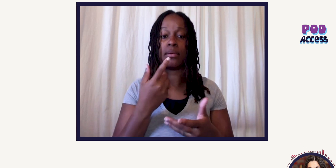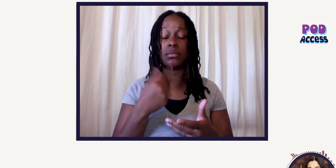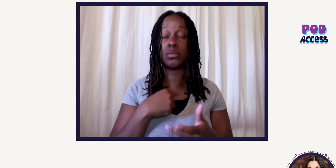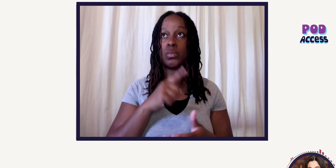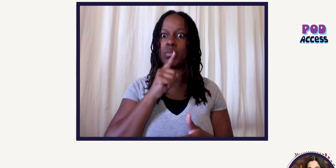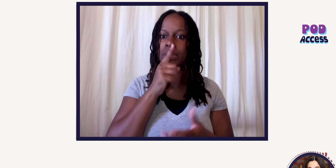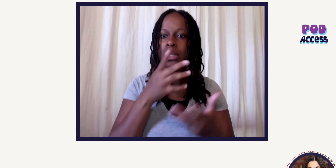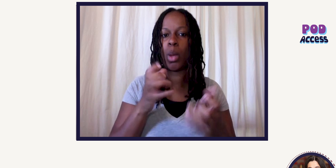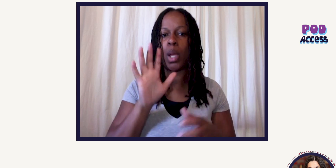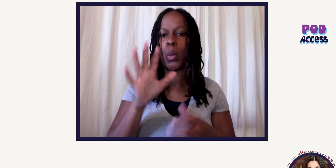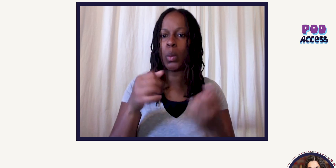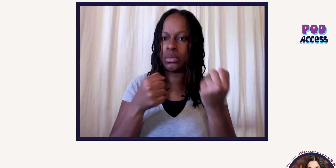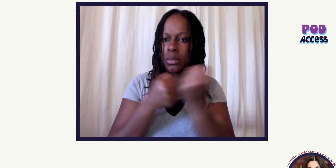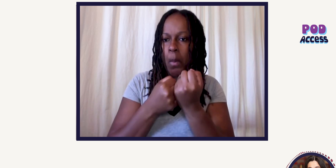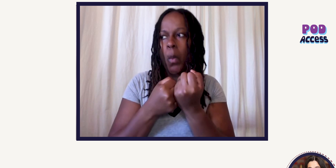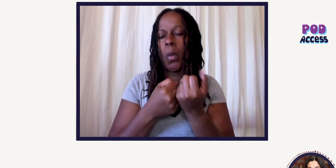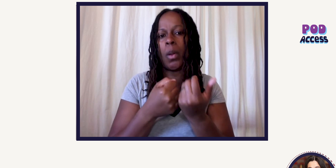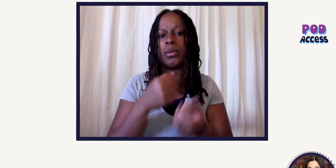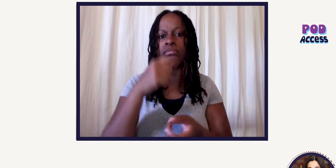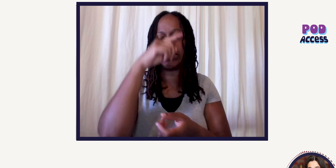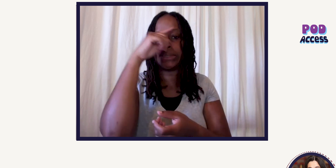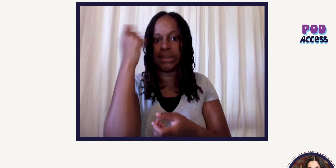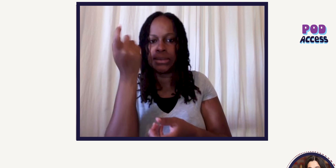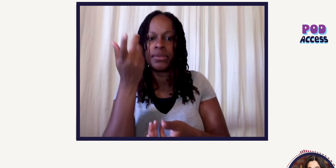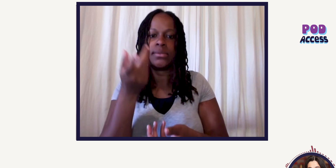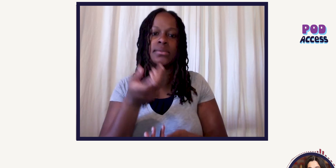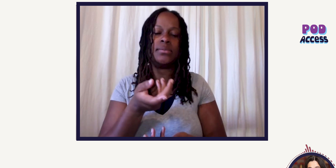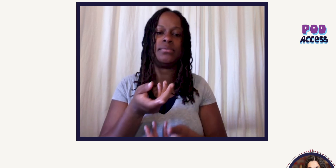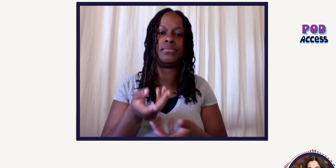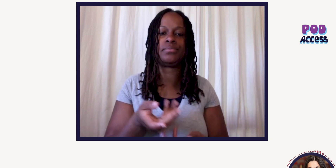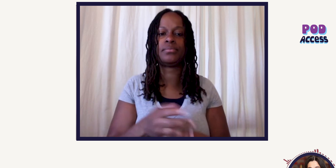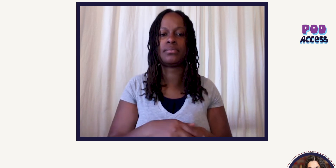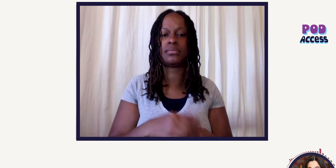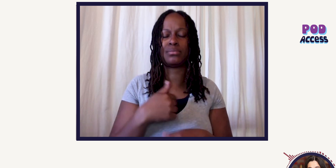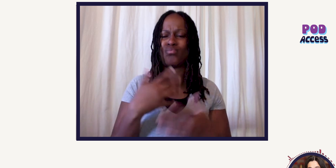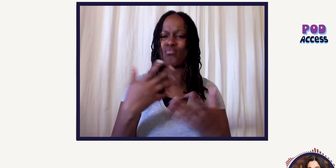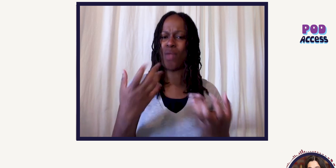I wanna know how to speak disability with confidence.” [delighted chuckle] They use the tagline in their inquiry,